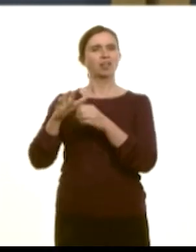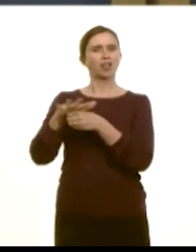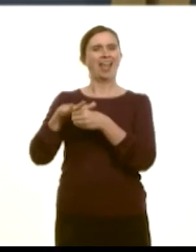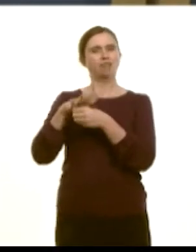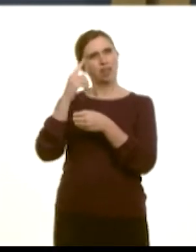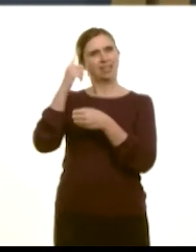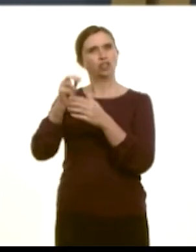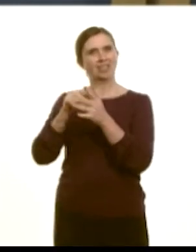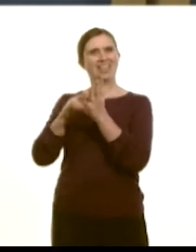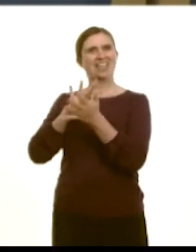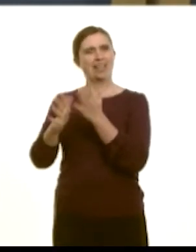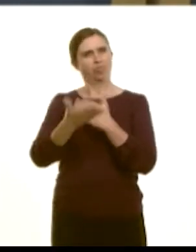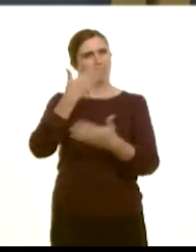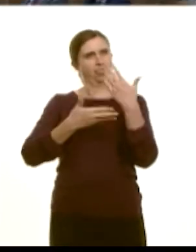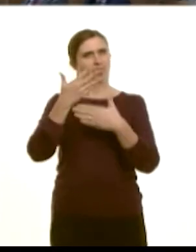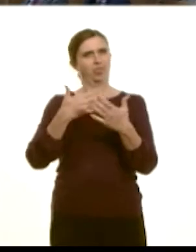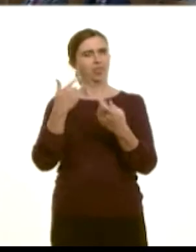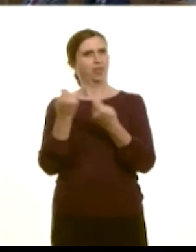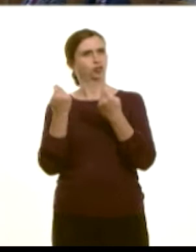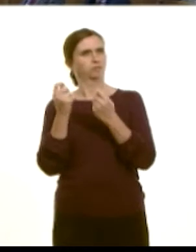in Neath? OAQ(4)1932(FM) Carwyn Jones: The area has provided almost